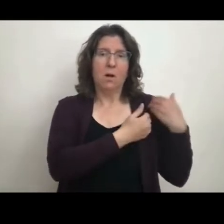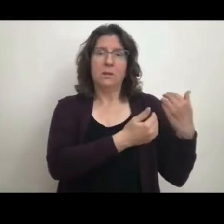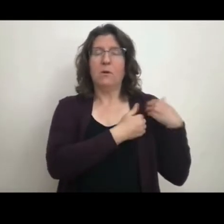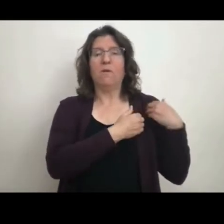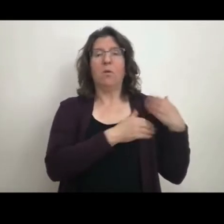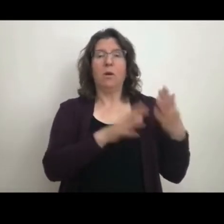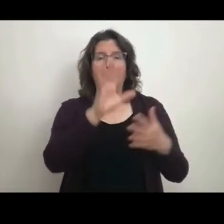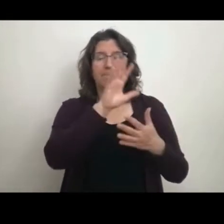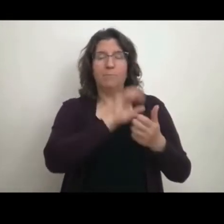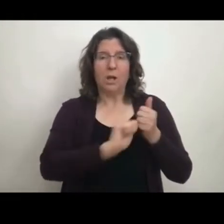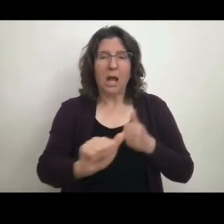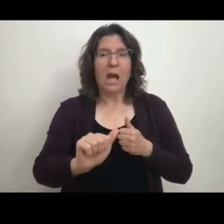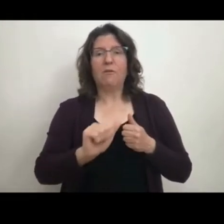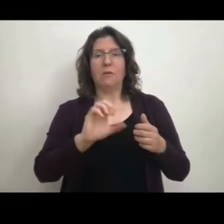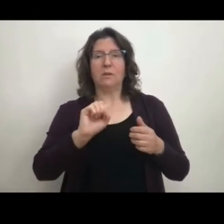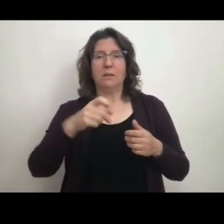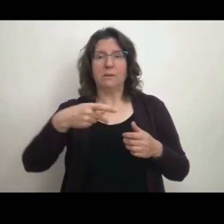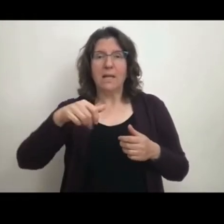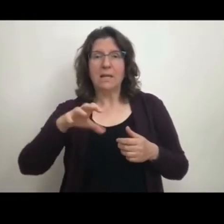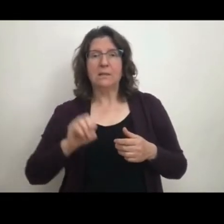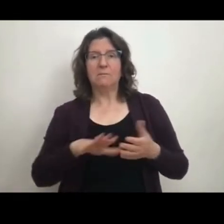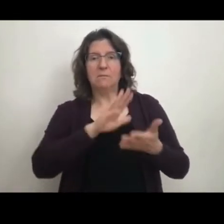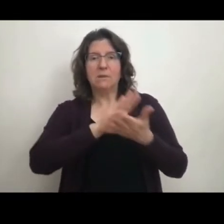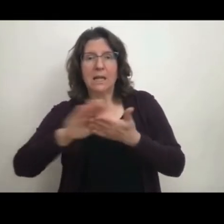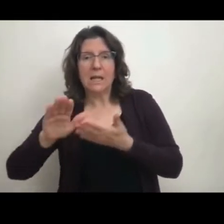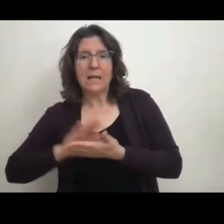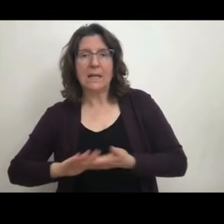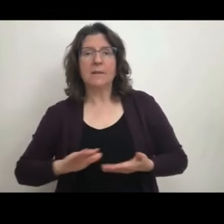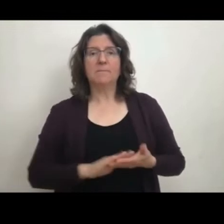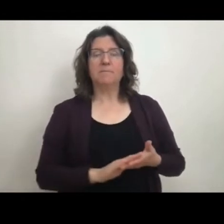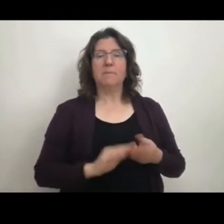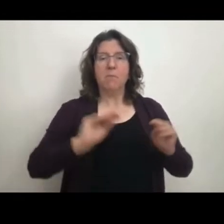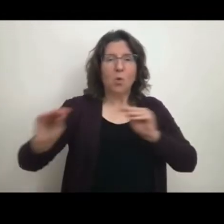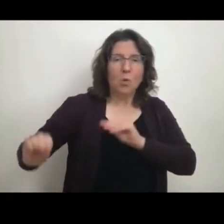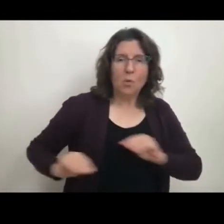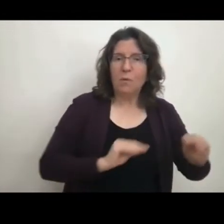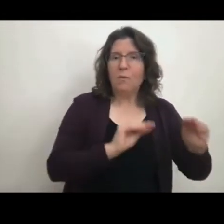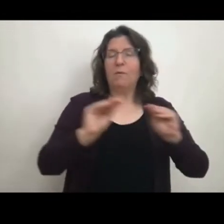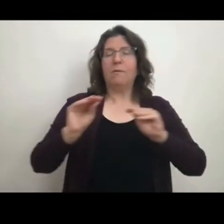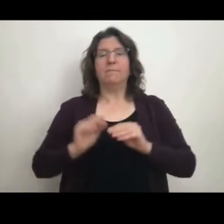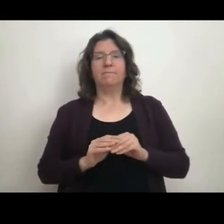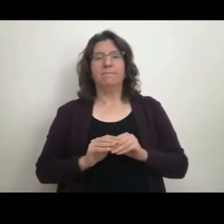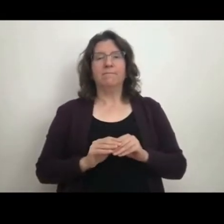They were responsible to take care of the space - keep it clean.